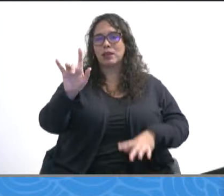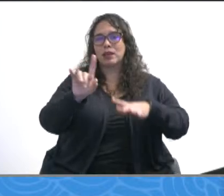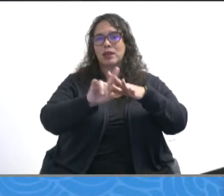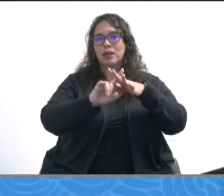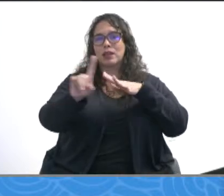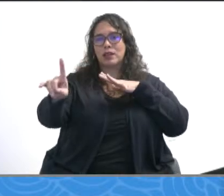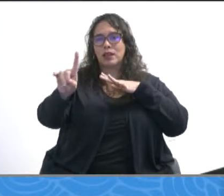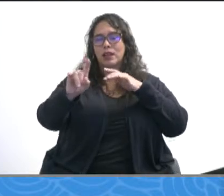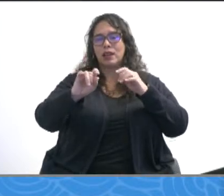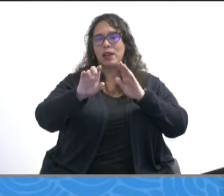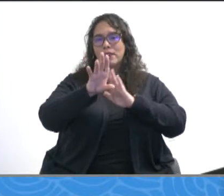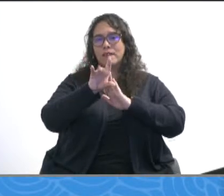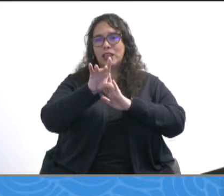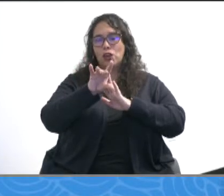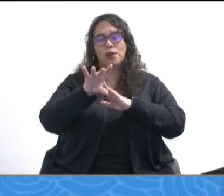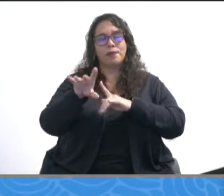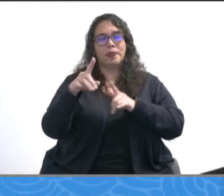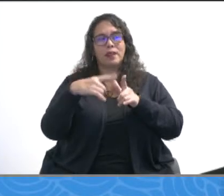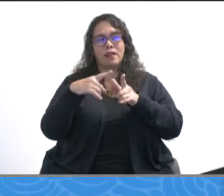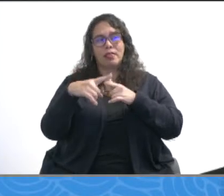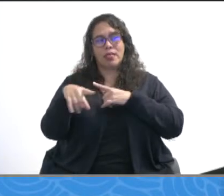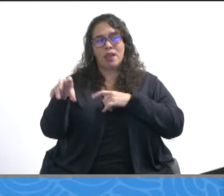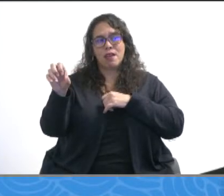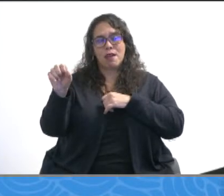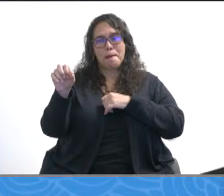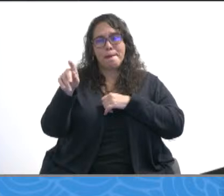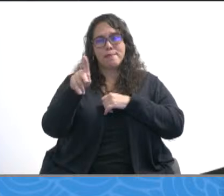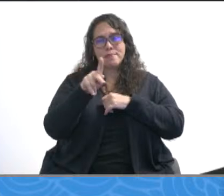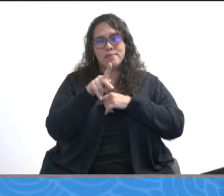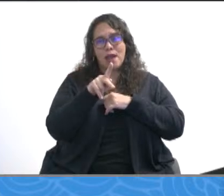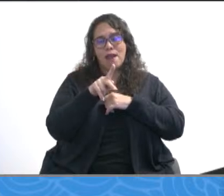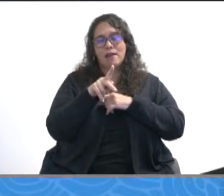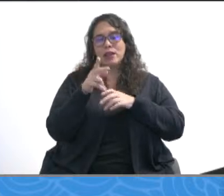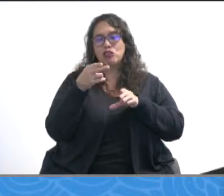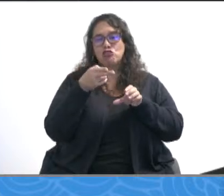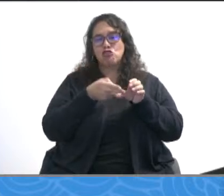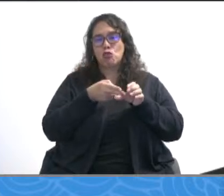so you can come back and join us in the ThoughtExchange.